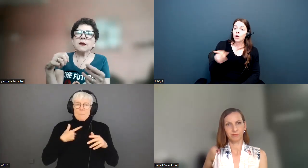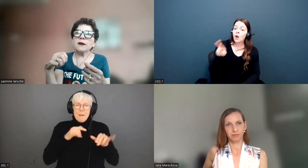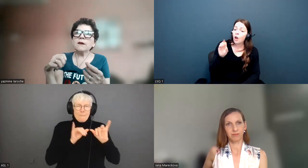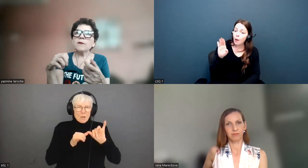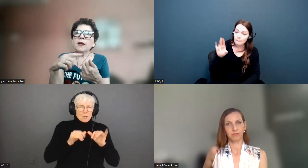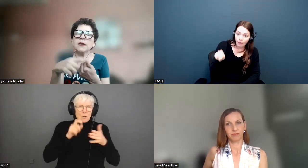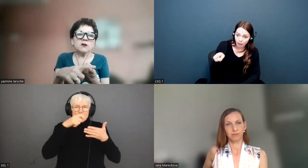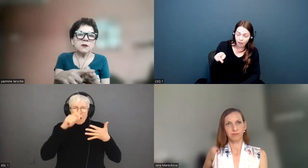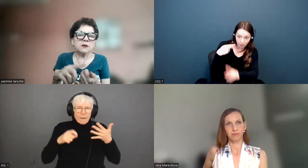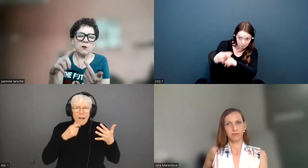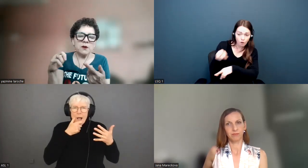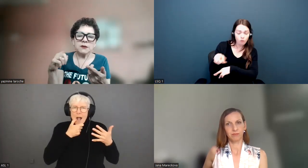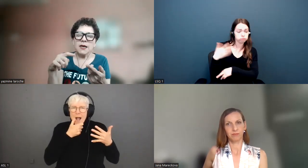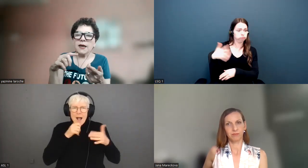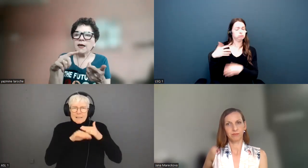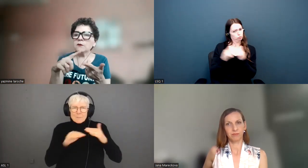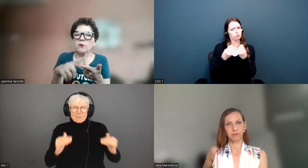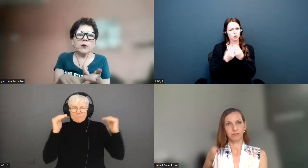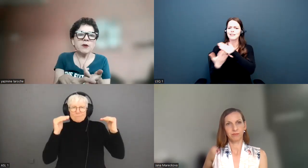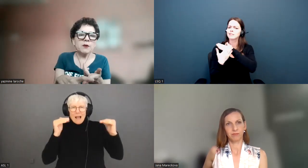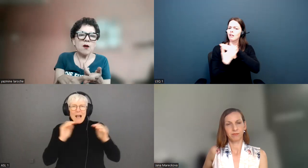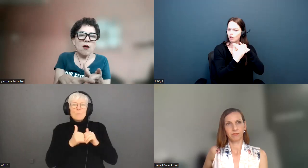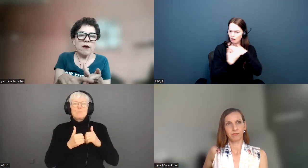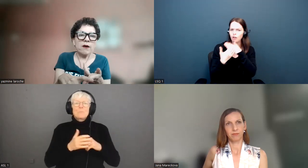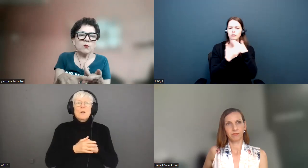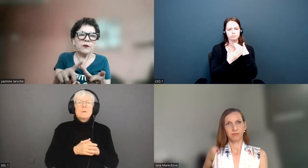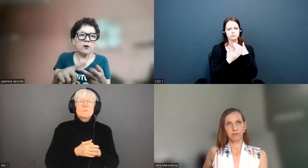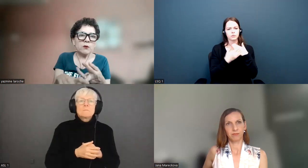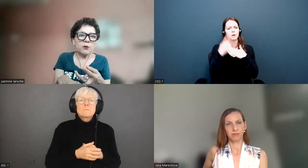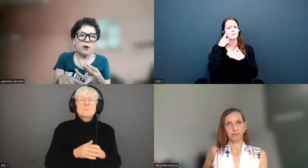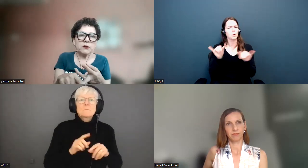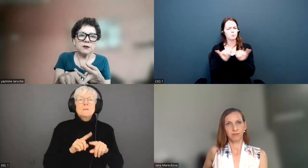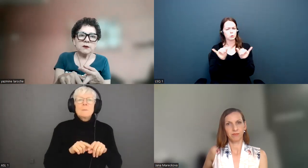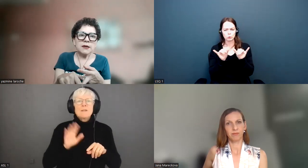uh engagement scores and where people are and what their career progression is looking